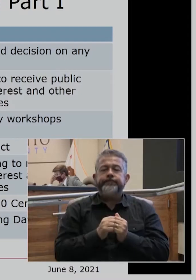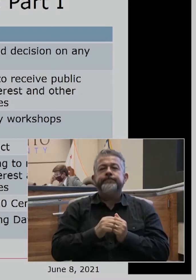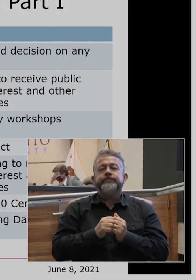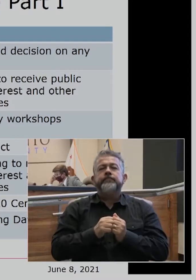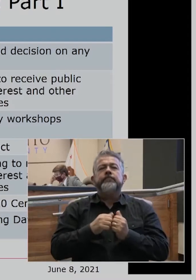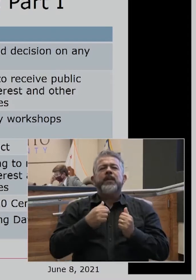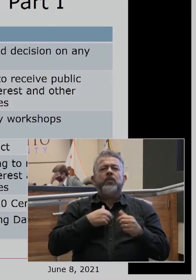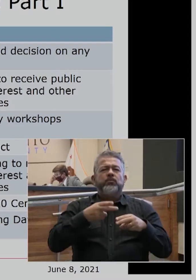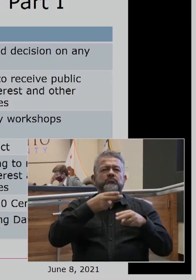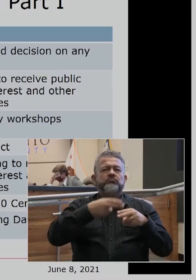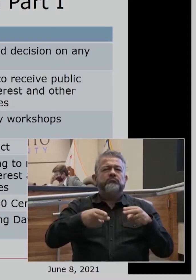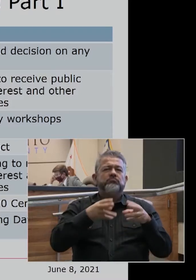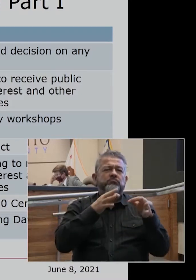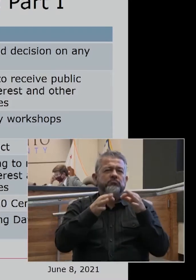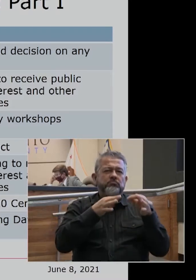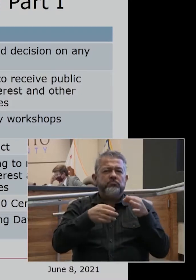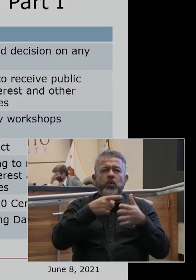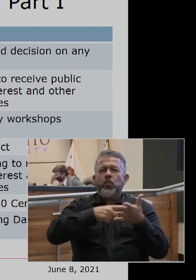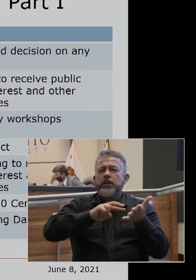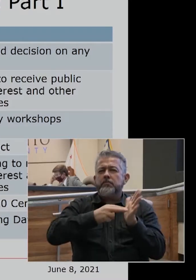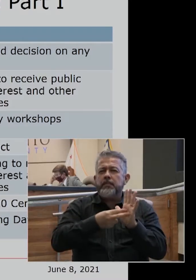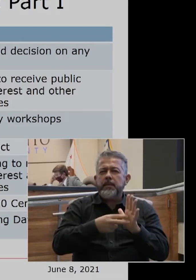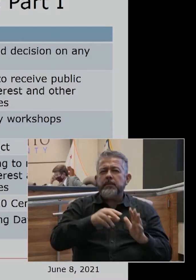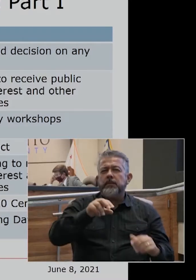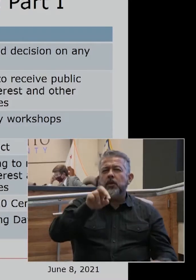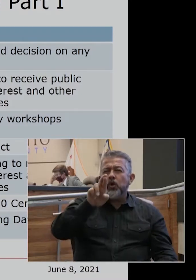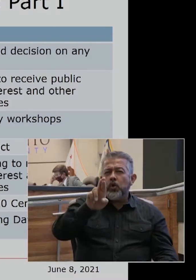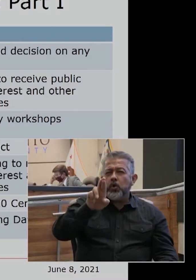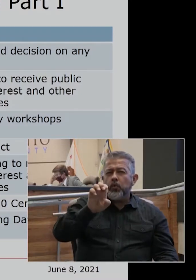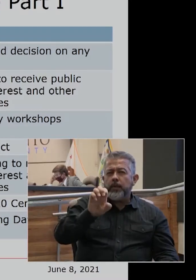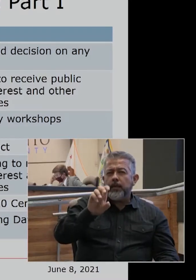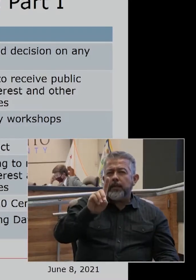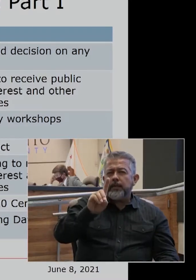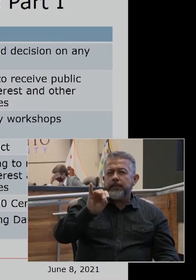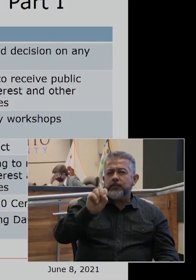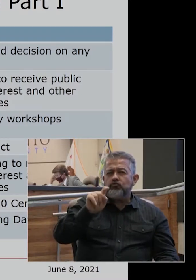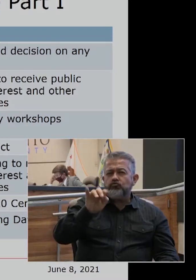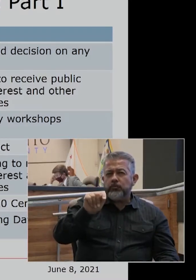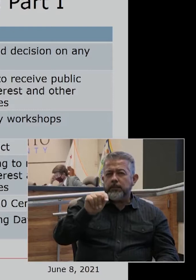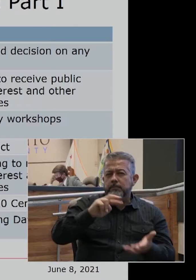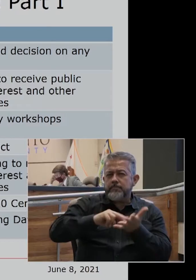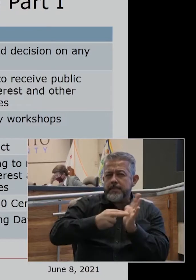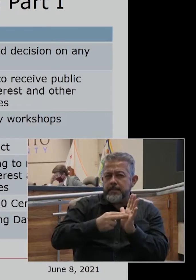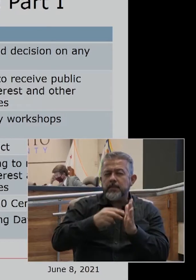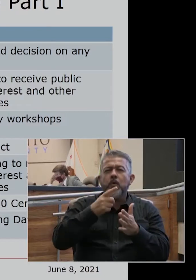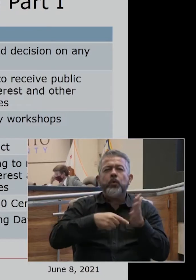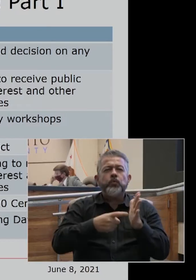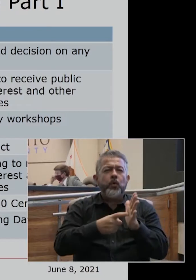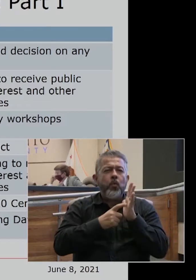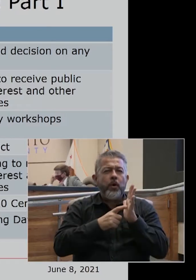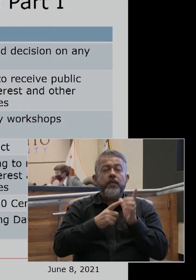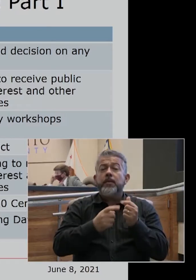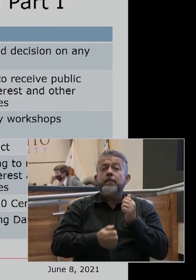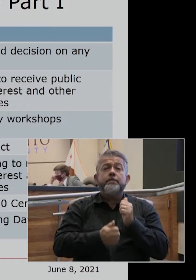I'LL MAKE A QUICK PRESENTATION AS TO WHAT REQUIREMENTS ARE AND AS TO WHAT REQUIREMENTS ARE AND MOST DEVOTED TO PUBLIC COMMENT MOST DEVOTED TO PUBLIC COMMENT BECAUSE THAT IS THE PURPOSE OF